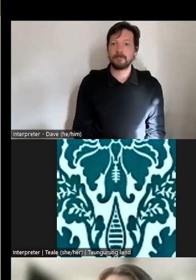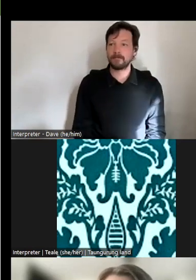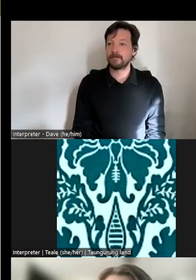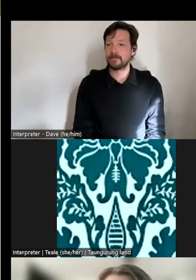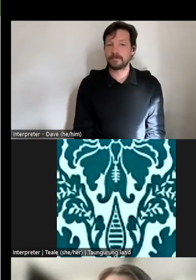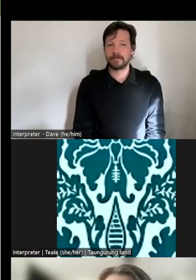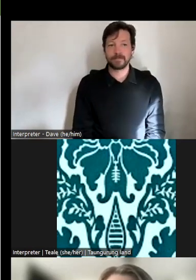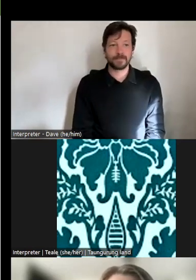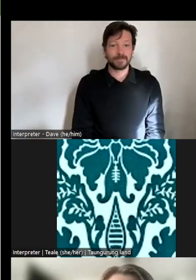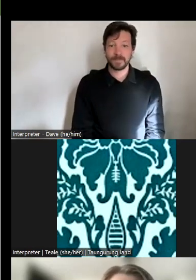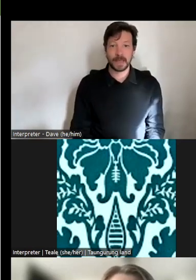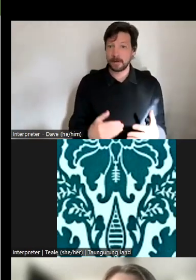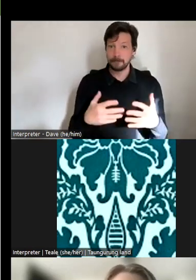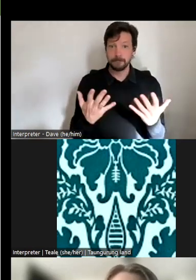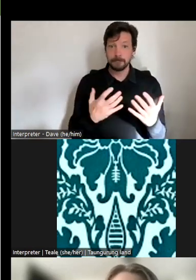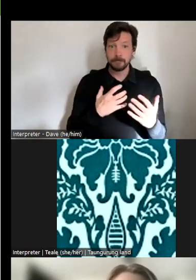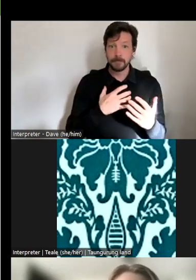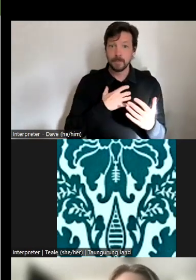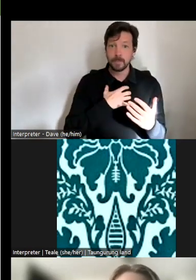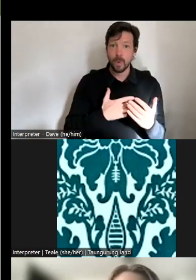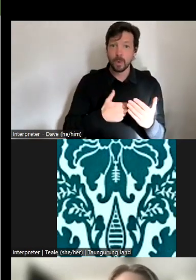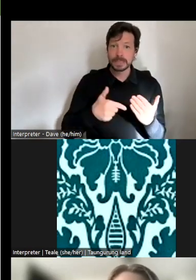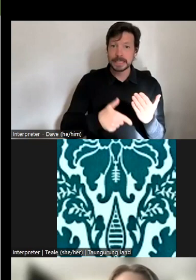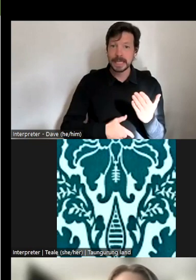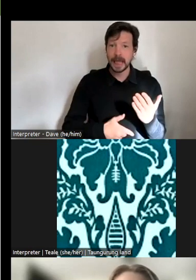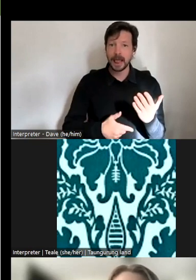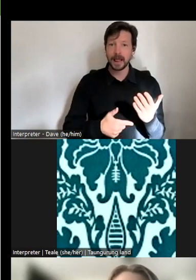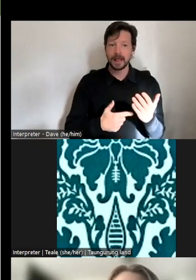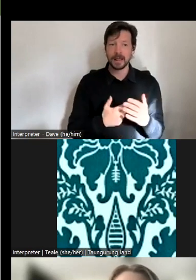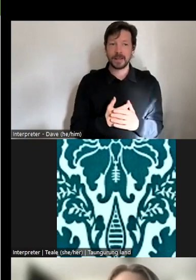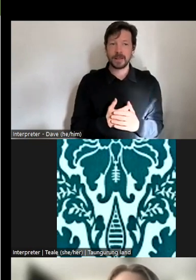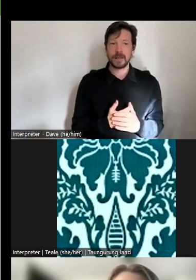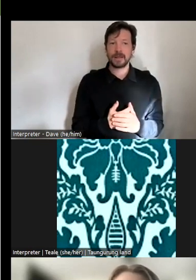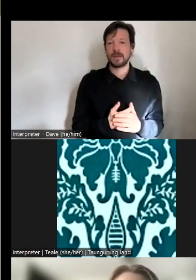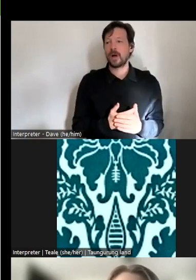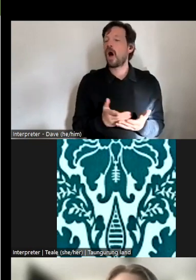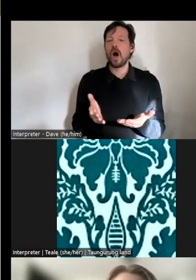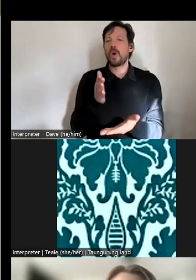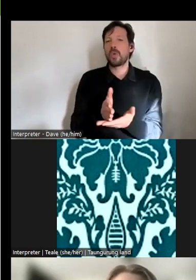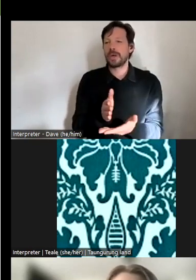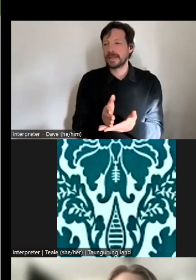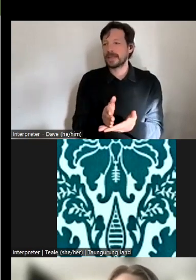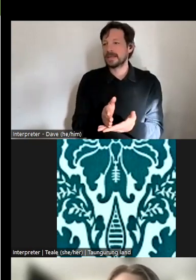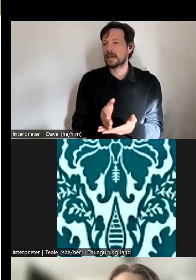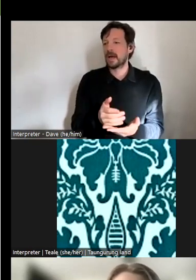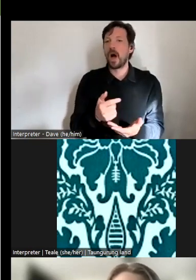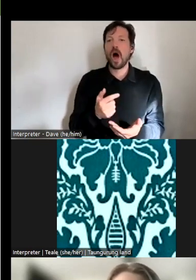So anything you'd like more details about. But also to say this is mainly... I'm not saying that I think everybody should have this.